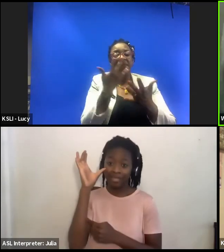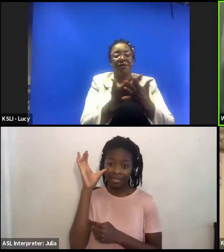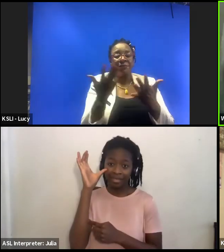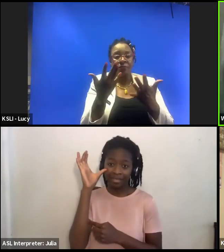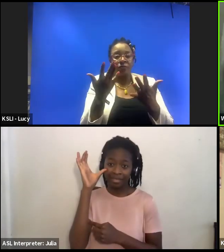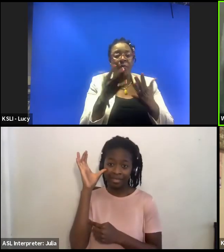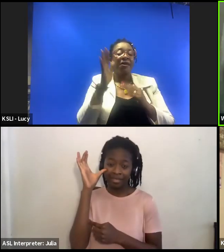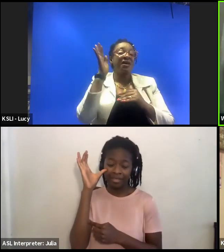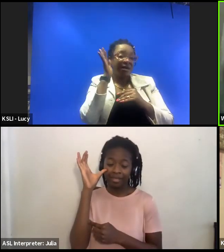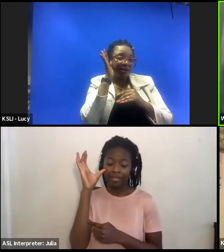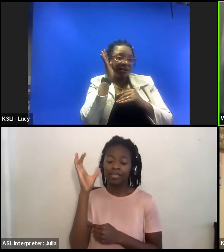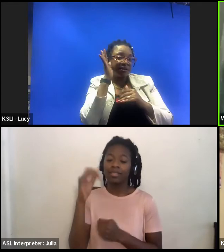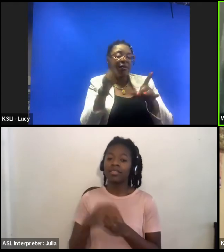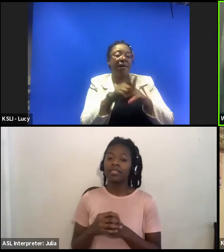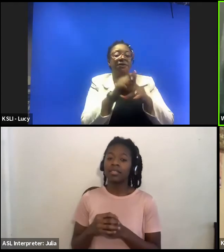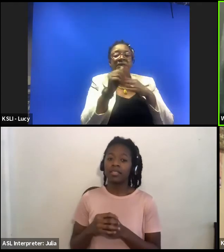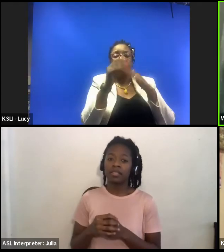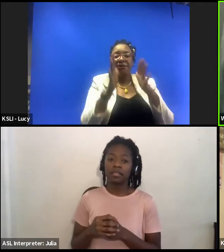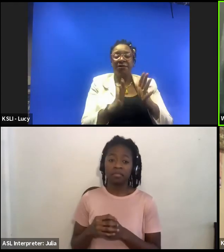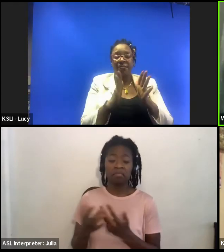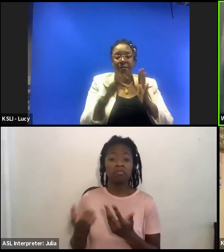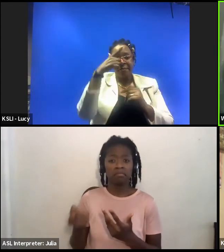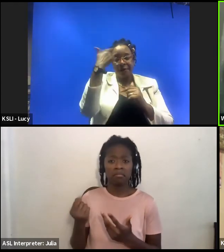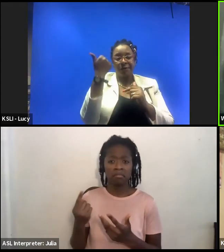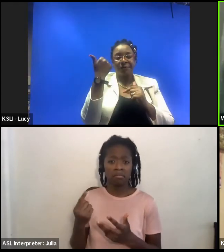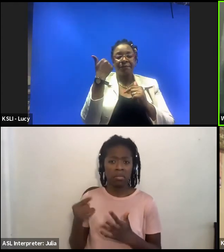because as challenging as that is,